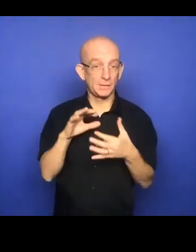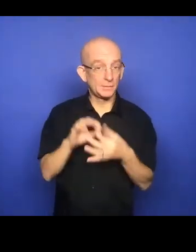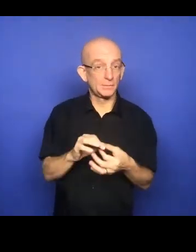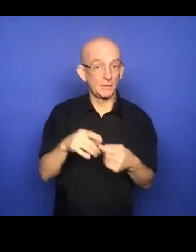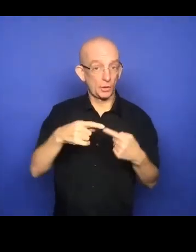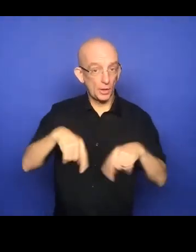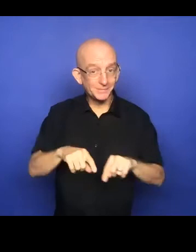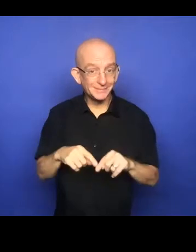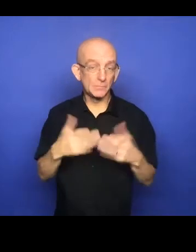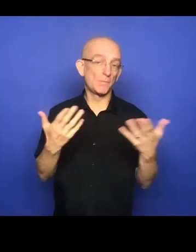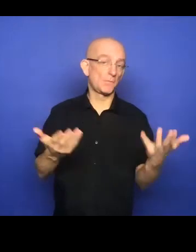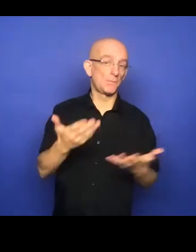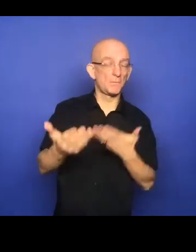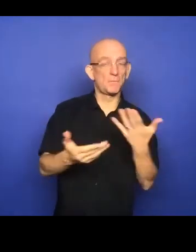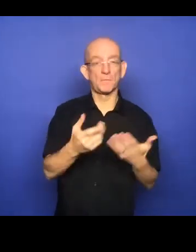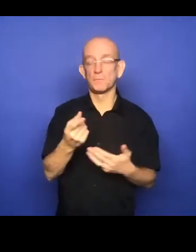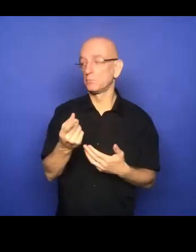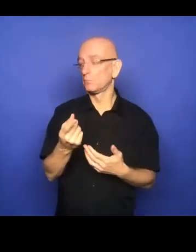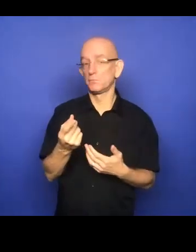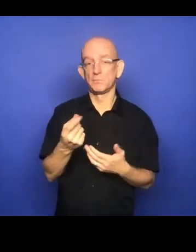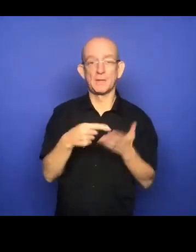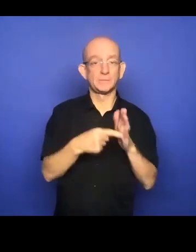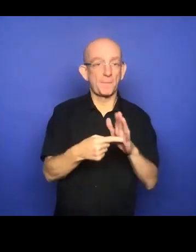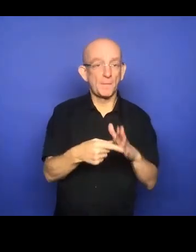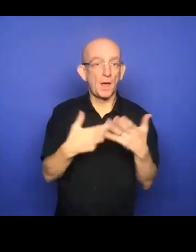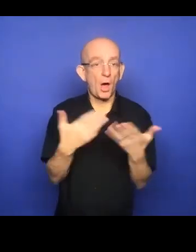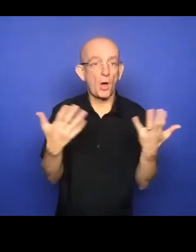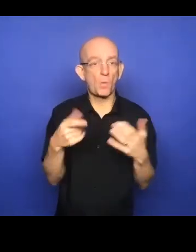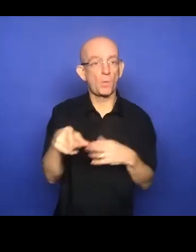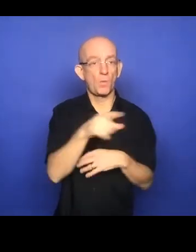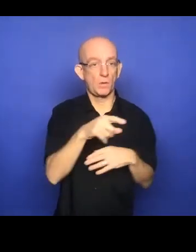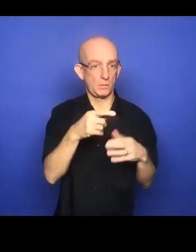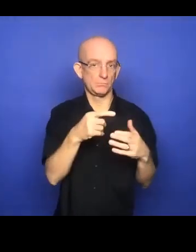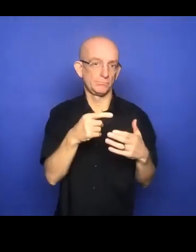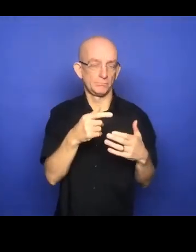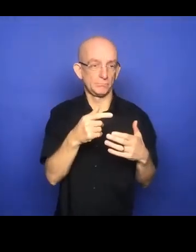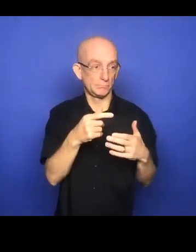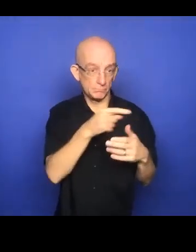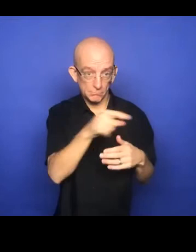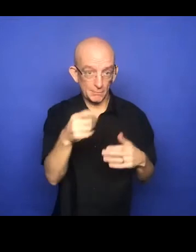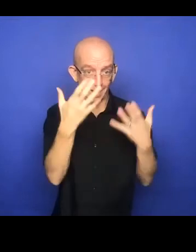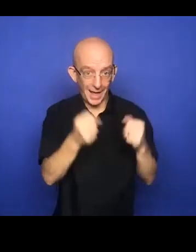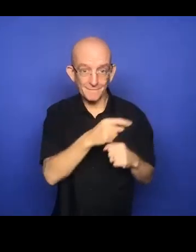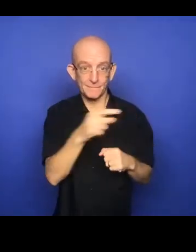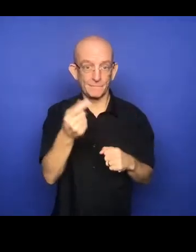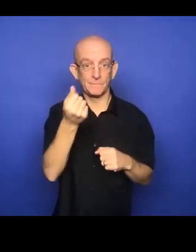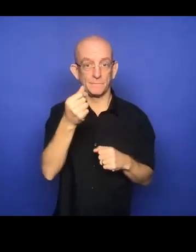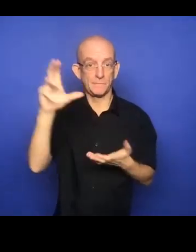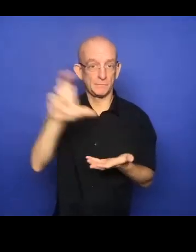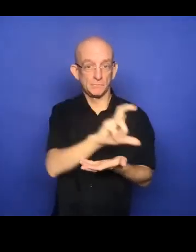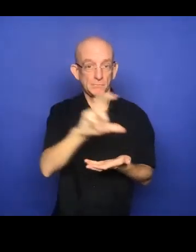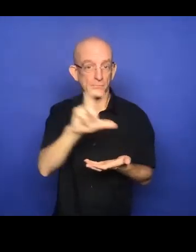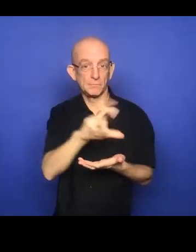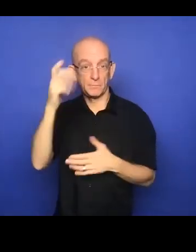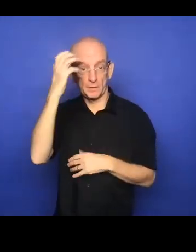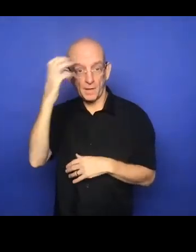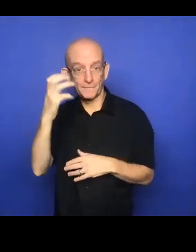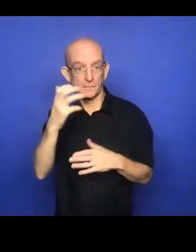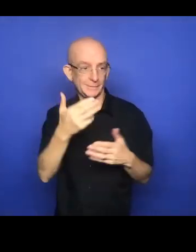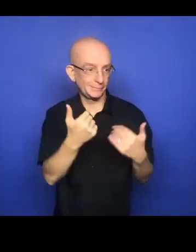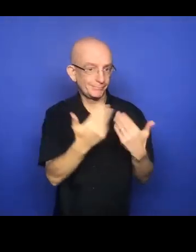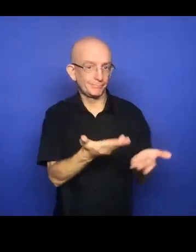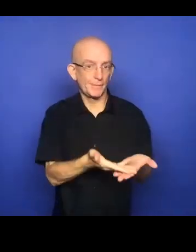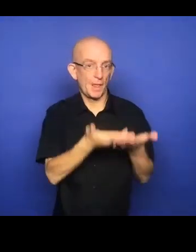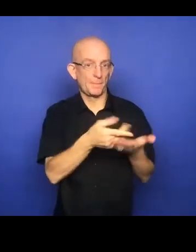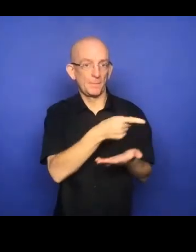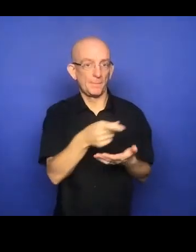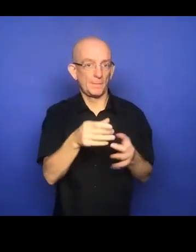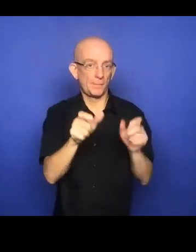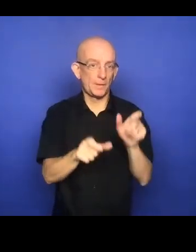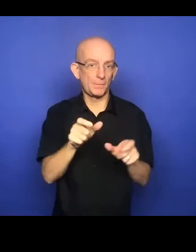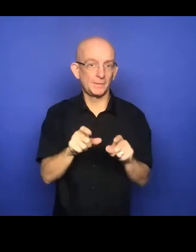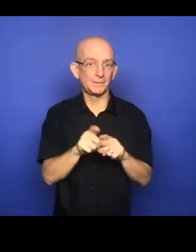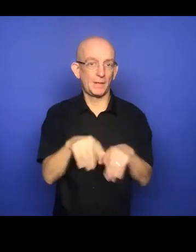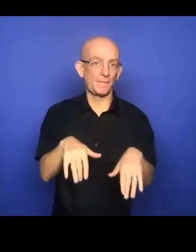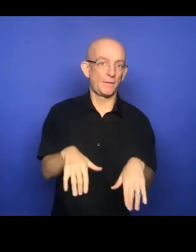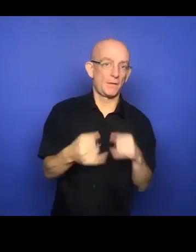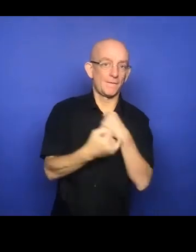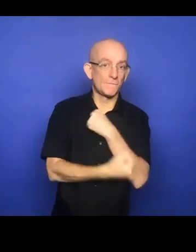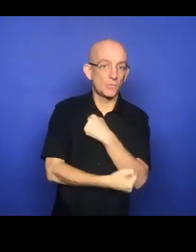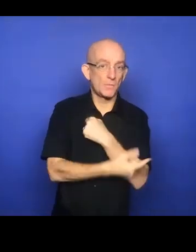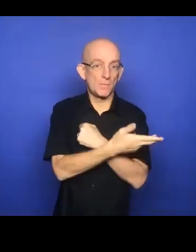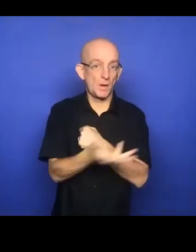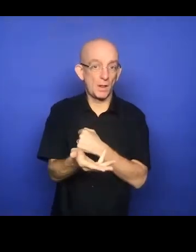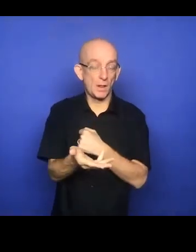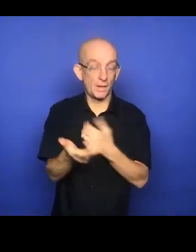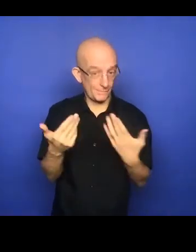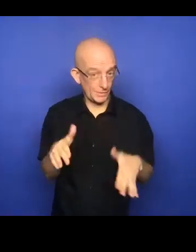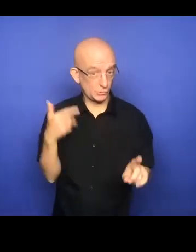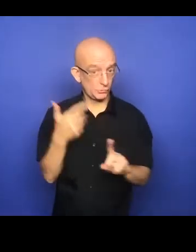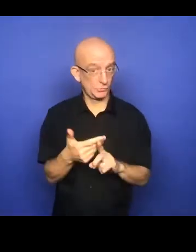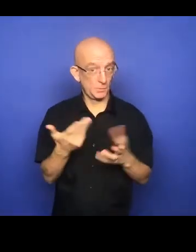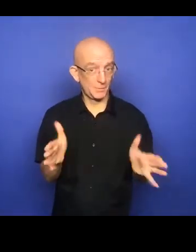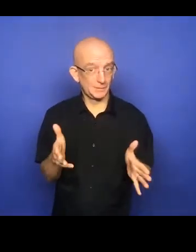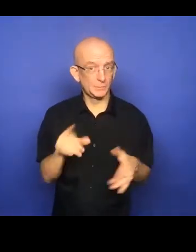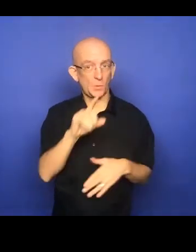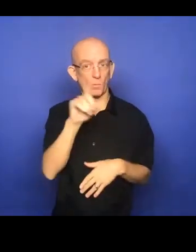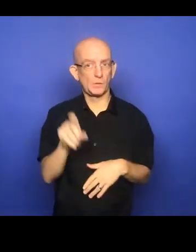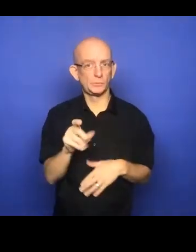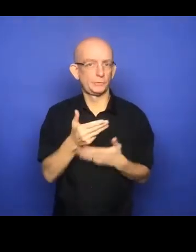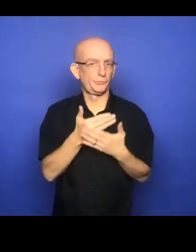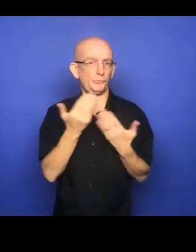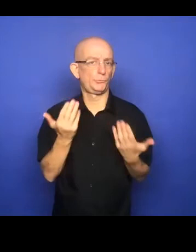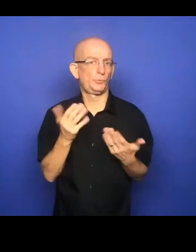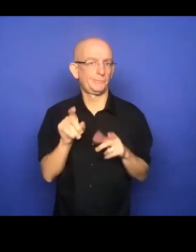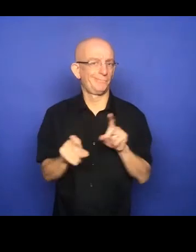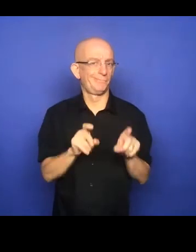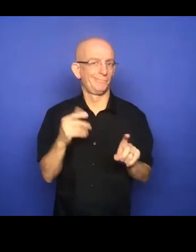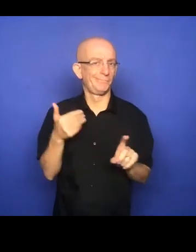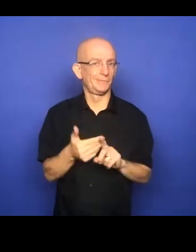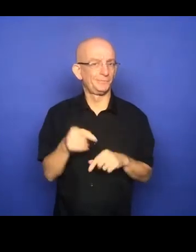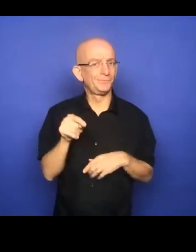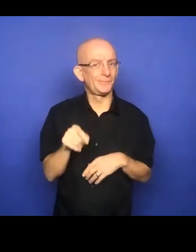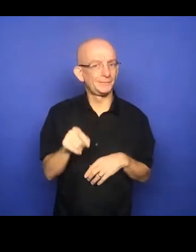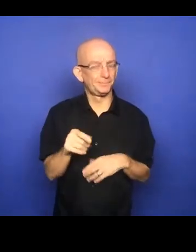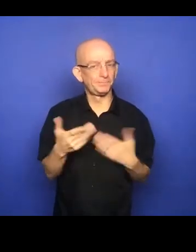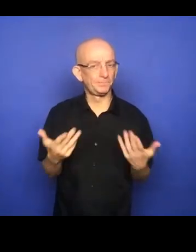vulnerable households.